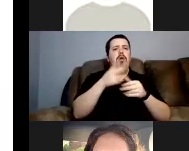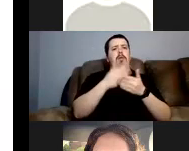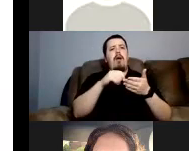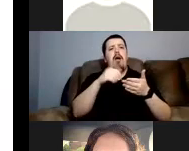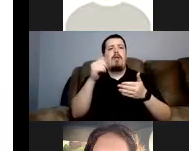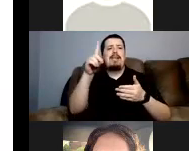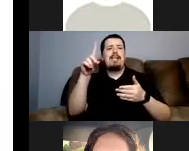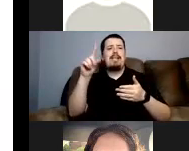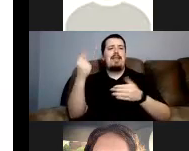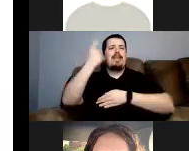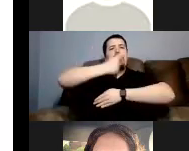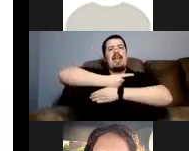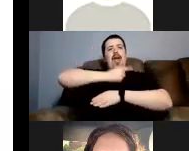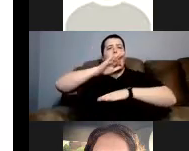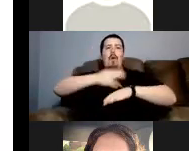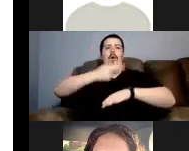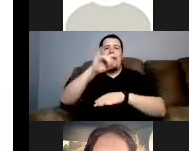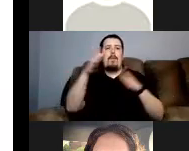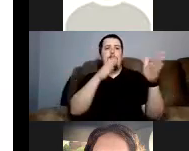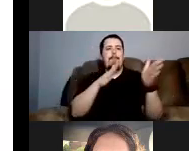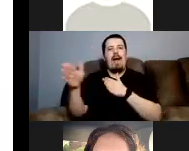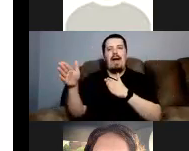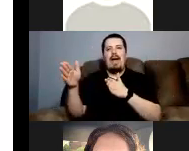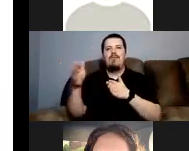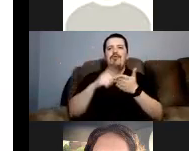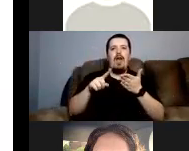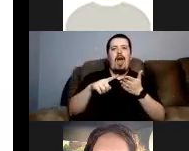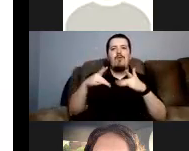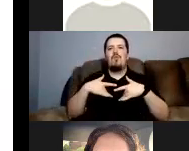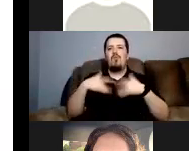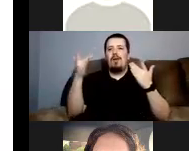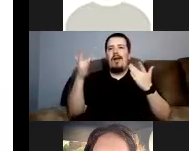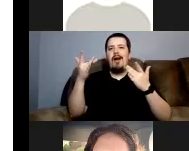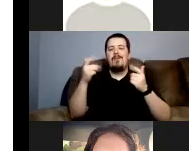plans. We have a whole tab there you can check out what's going on with the program this year